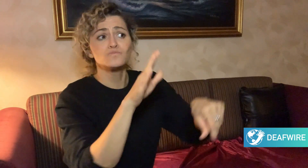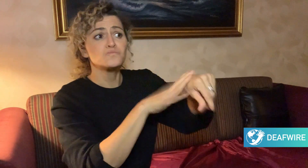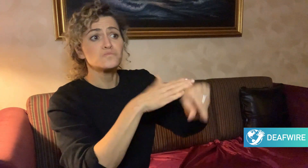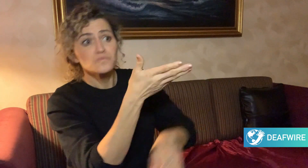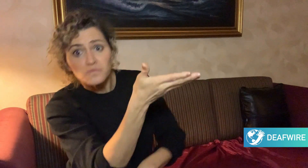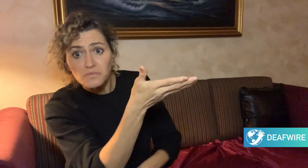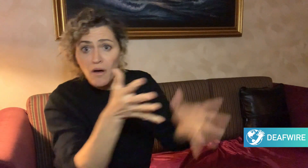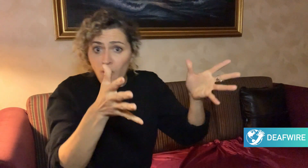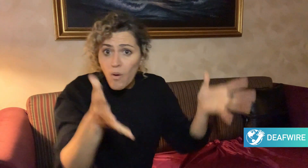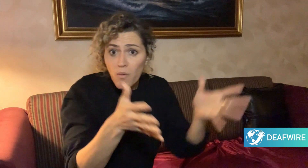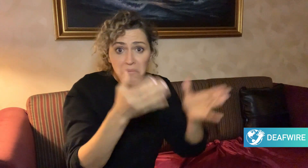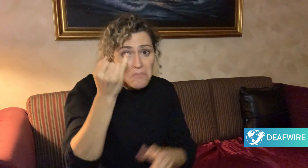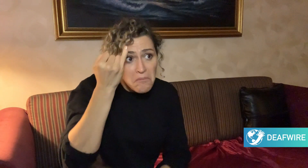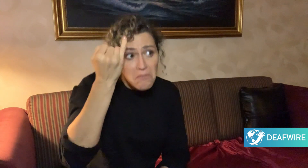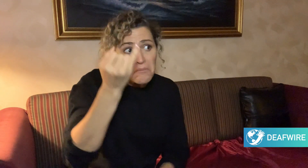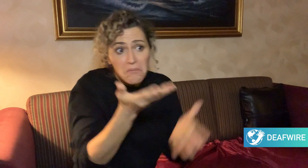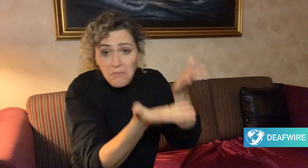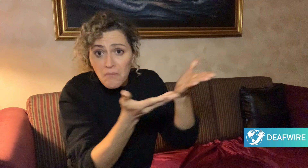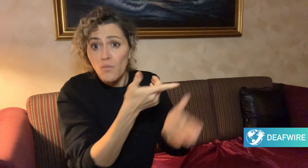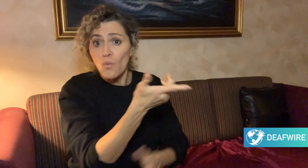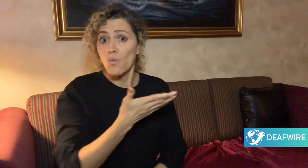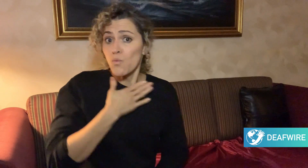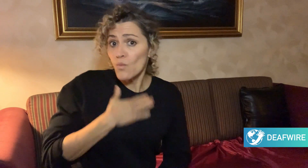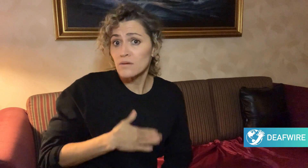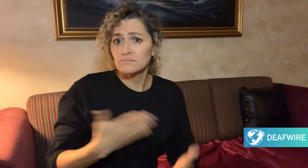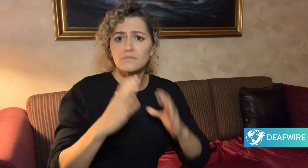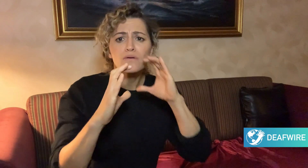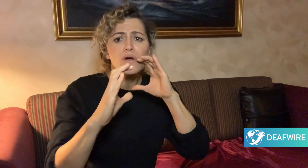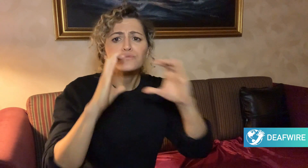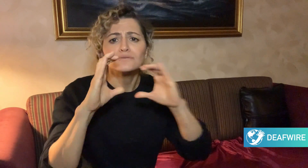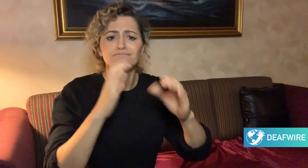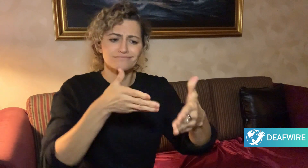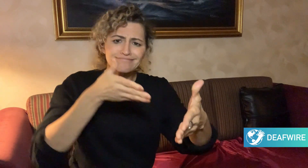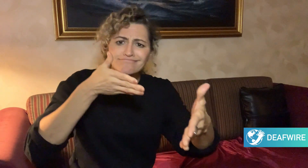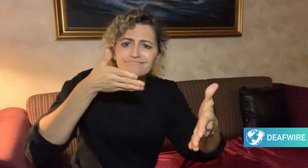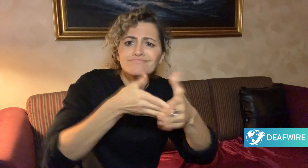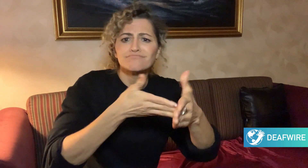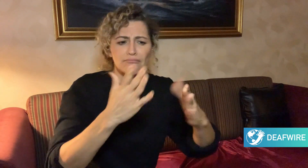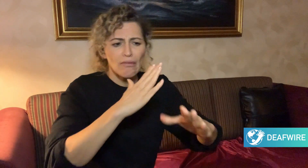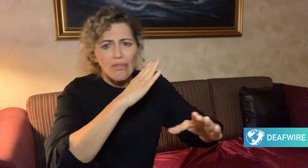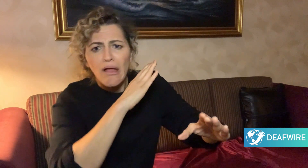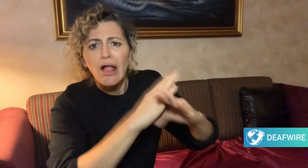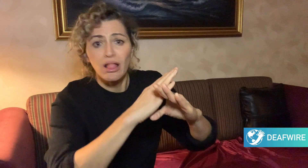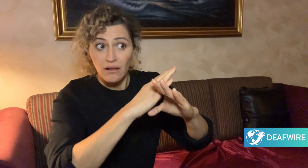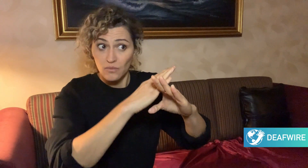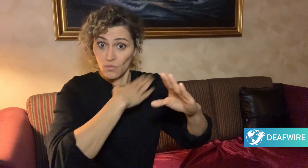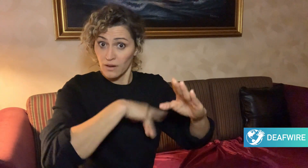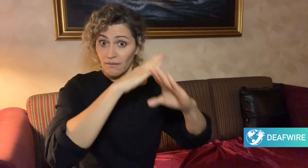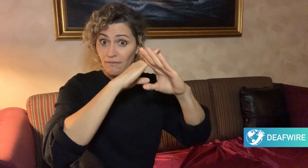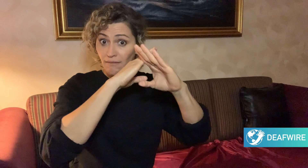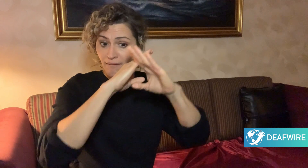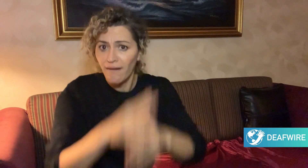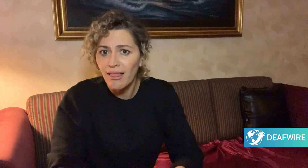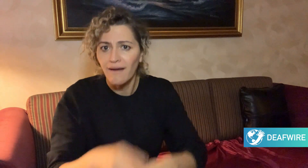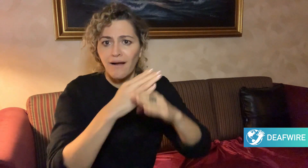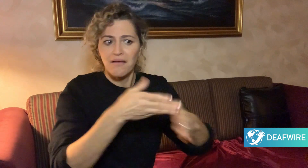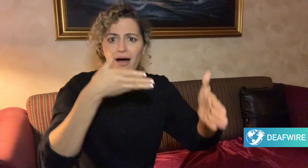and encouraged them to ease these communication barriers